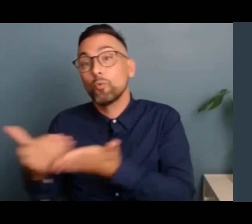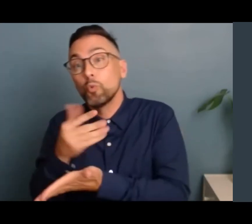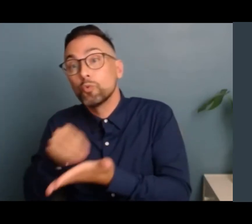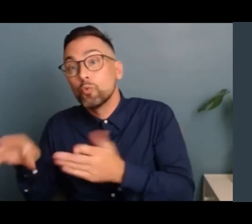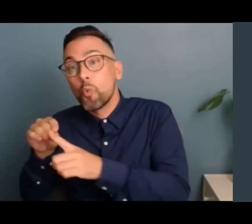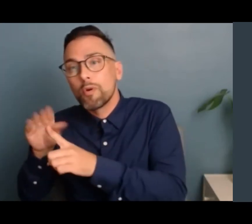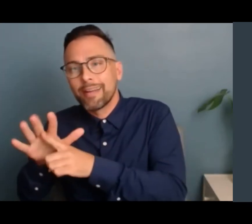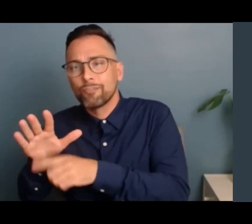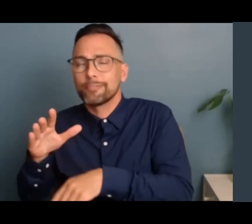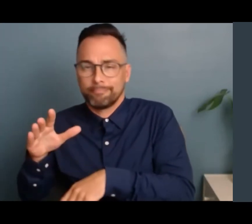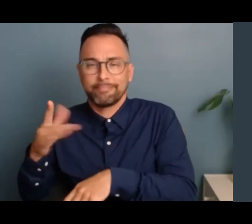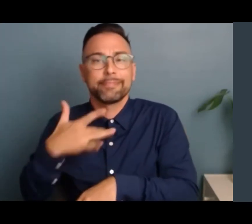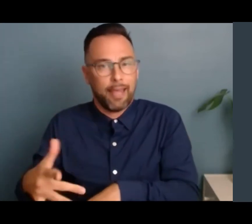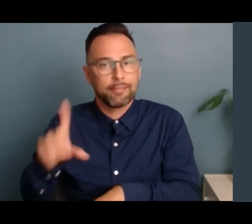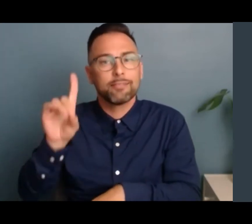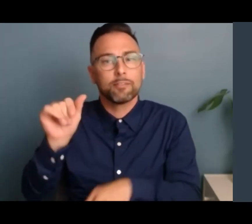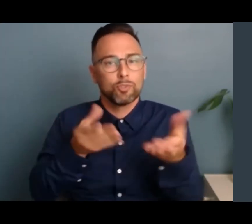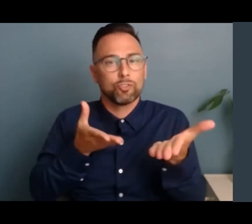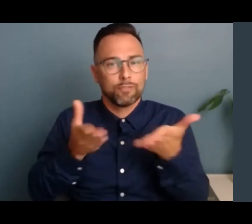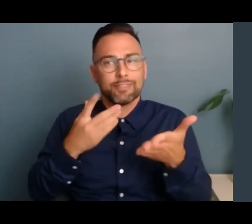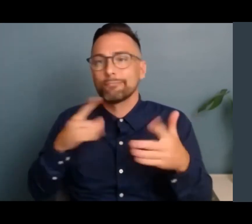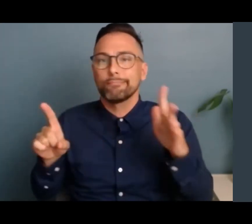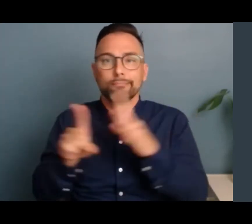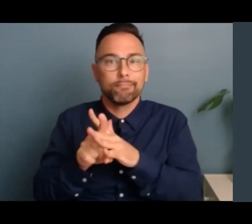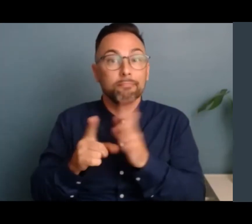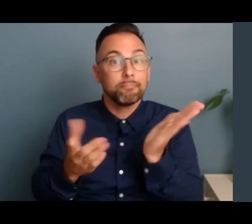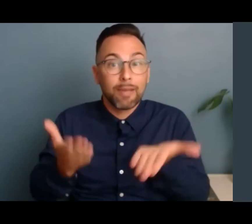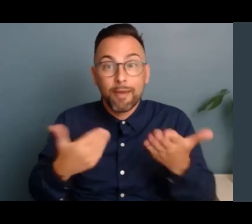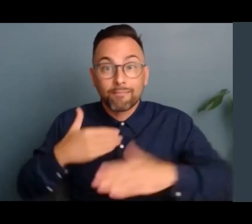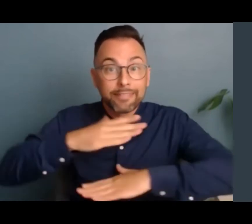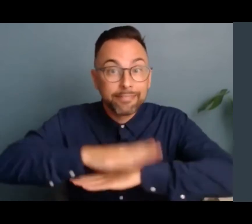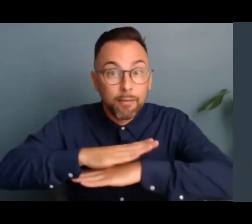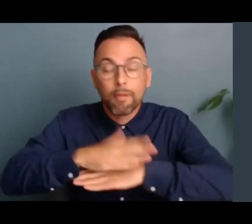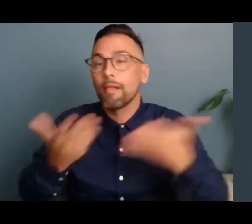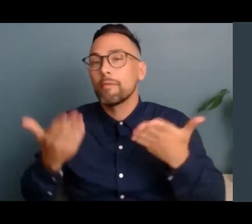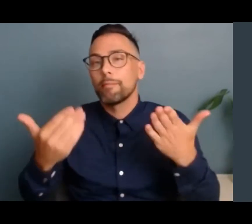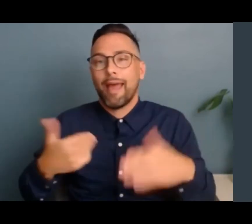or for new student orientations, that the disability services provider sometimes has a booth, gives